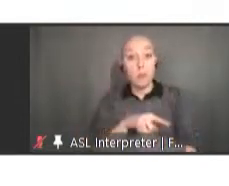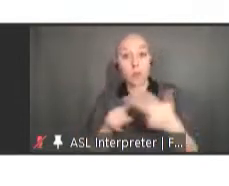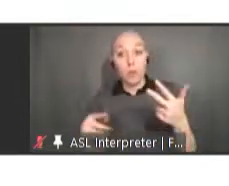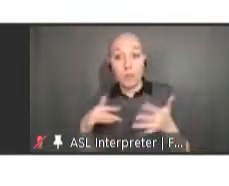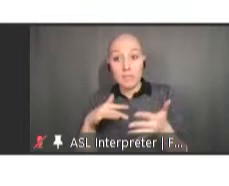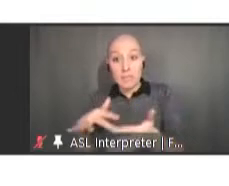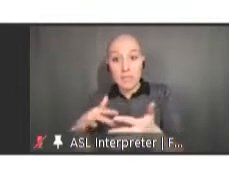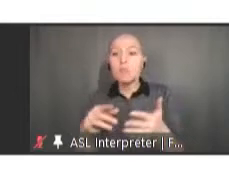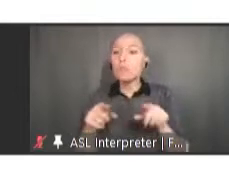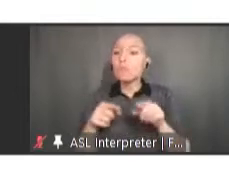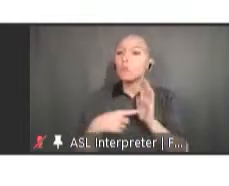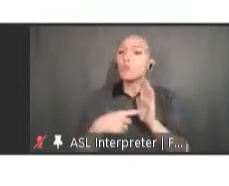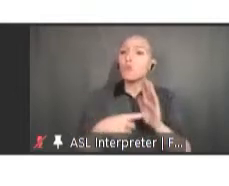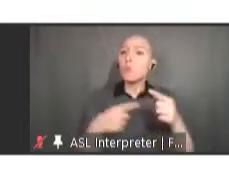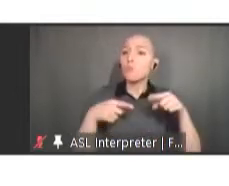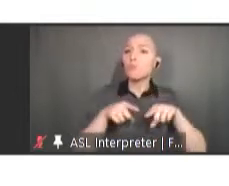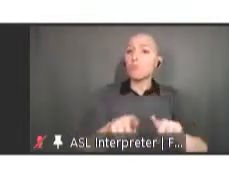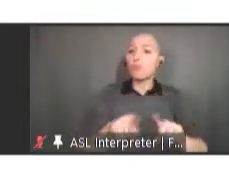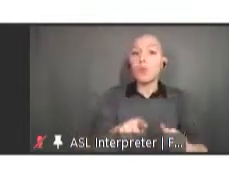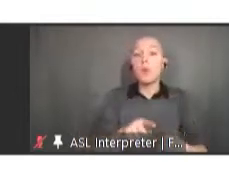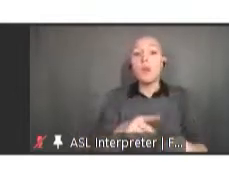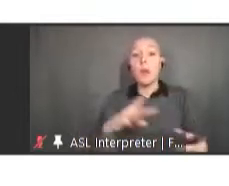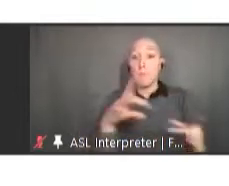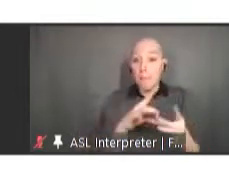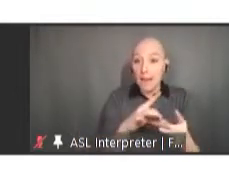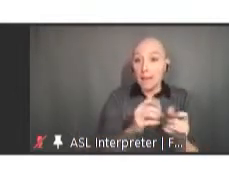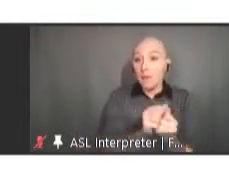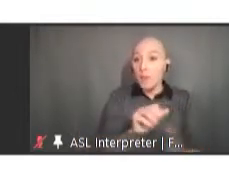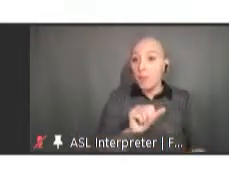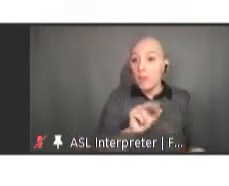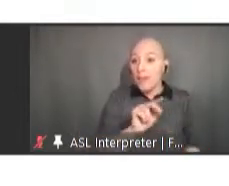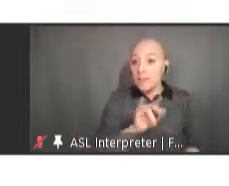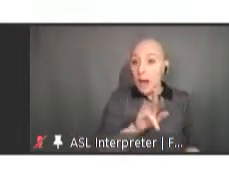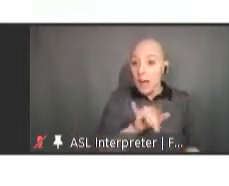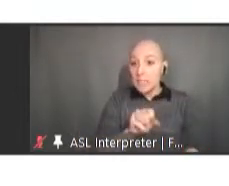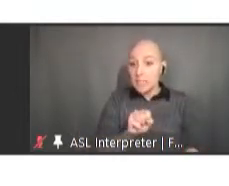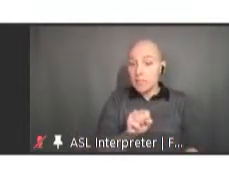and binding antibodies and protection against severe COVID-19. But the correlation between